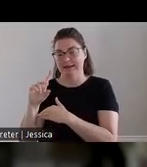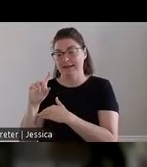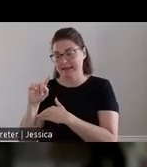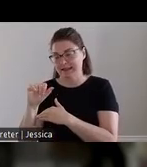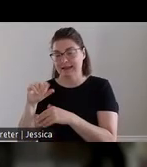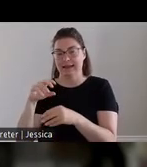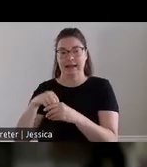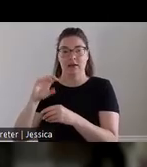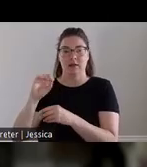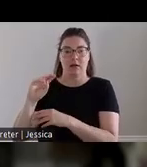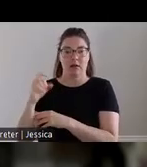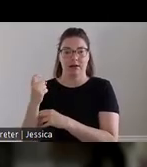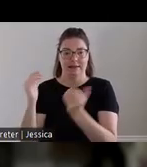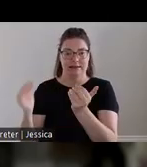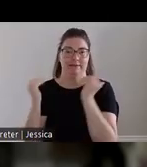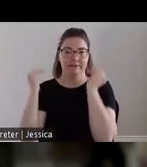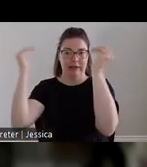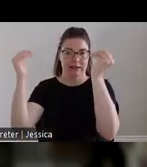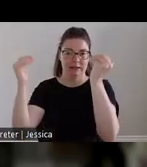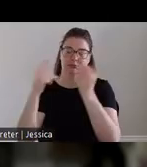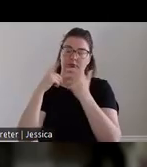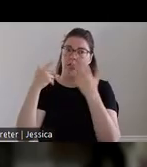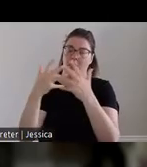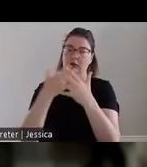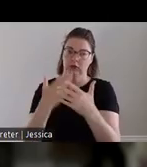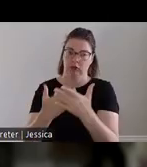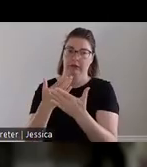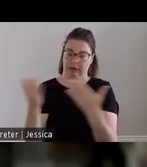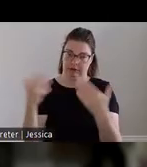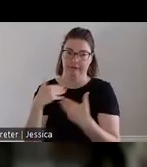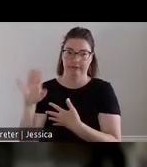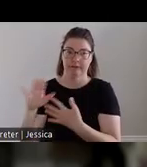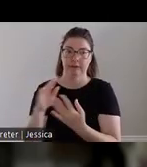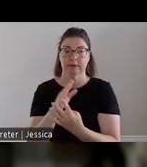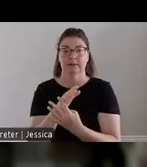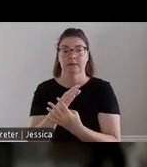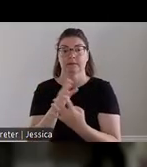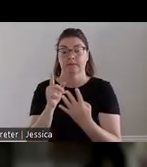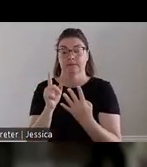because they've got a lot of great features there. You can then use that in conjunction